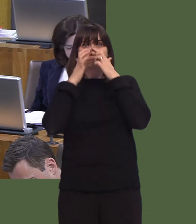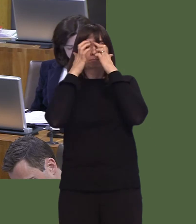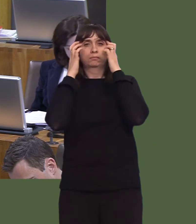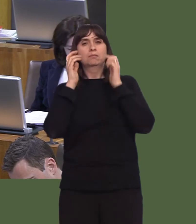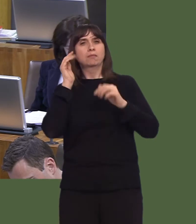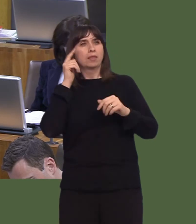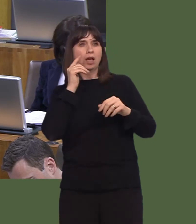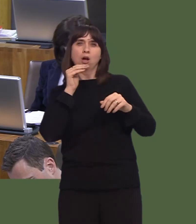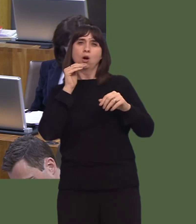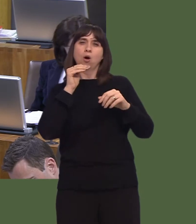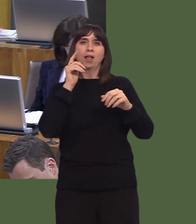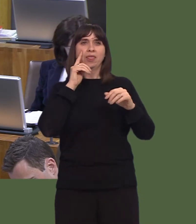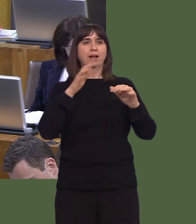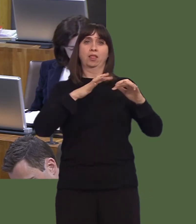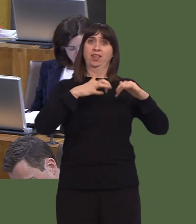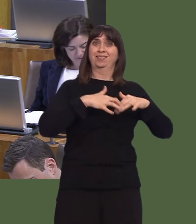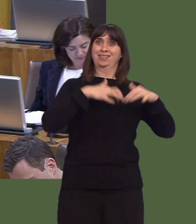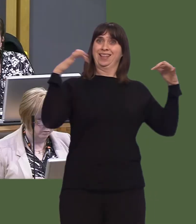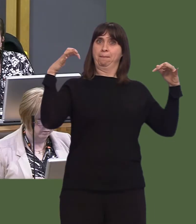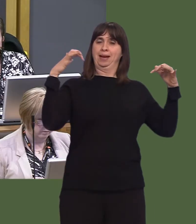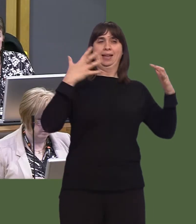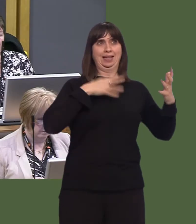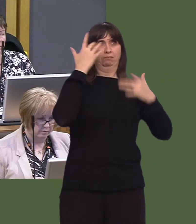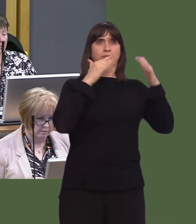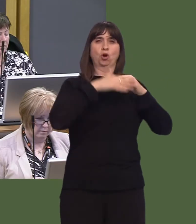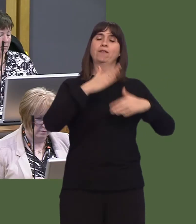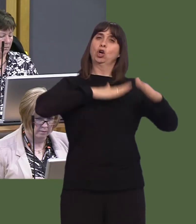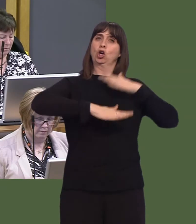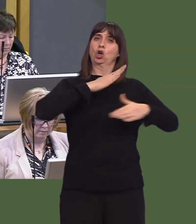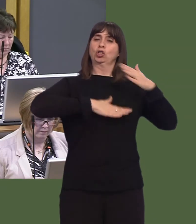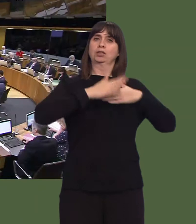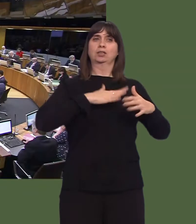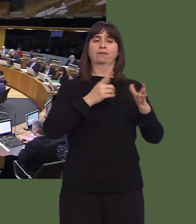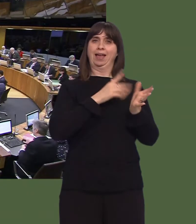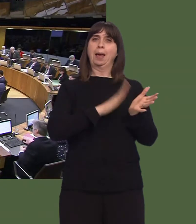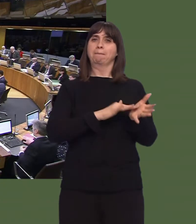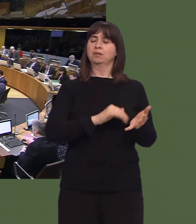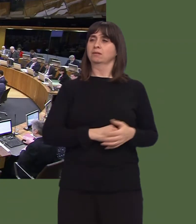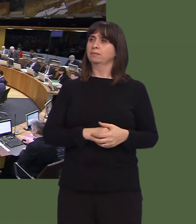that is a matter for the whole Assembly and not just for the Government. Neil Hamilton AM: 7.